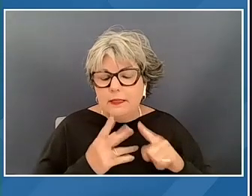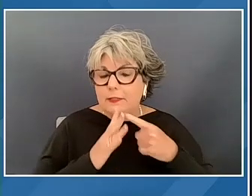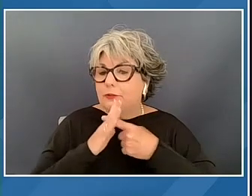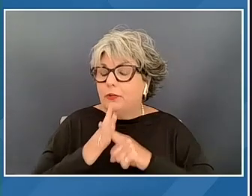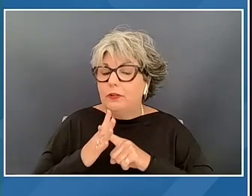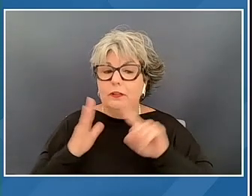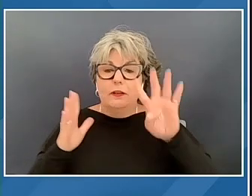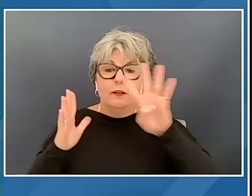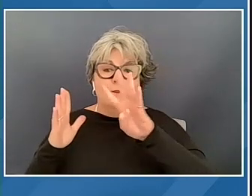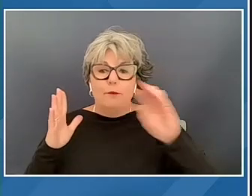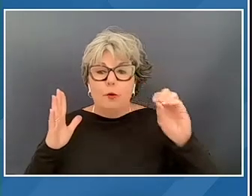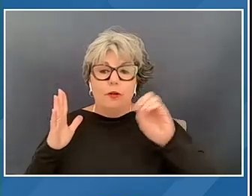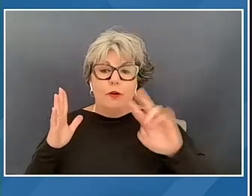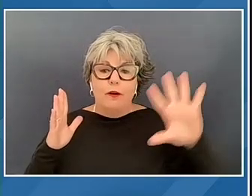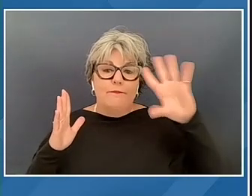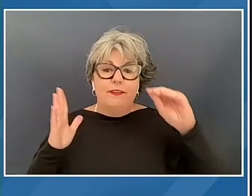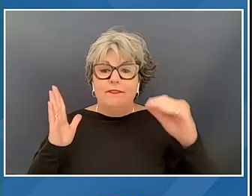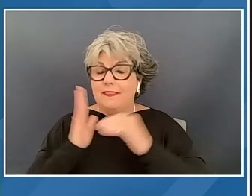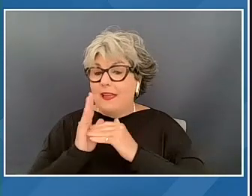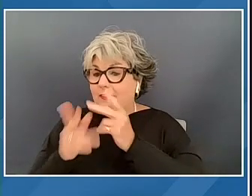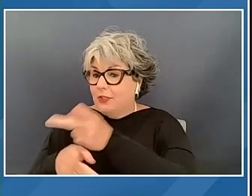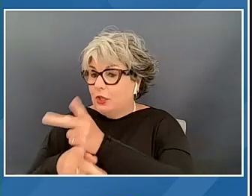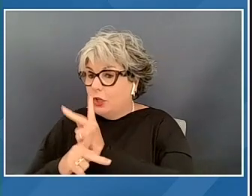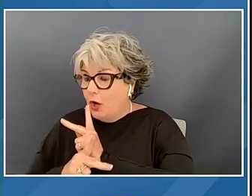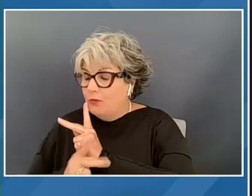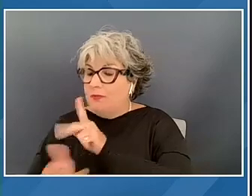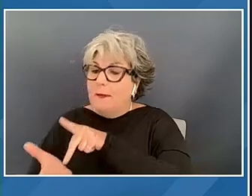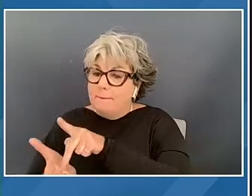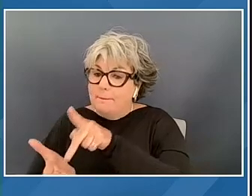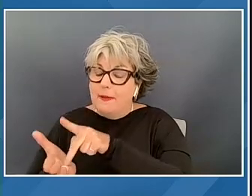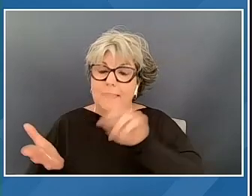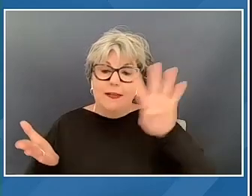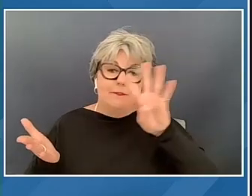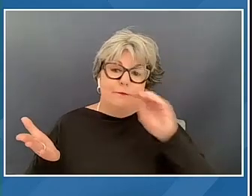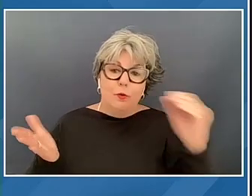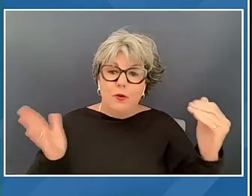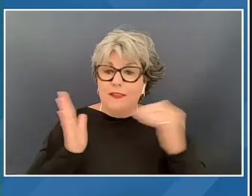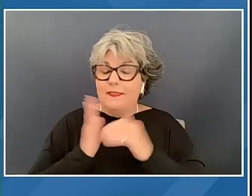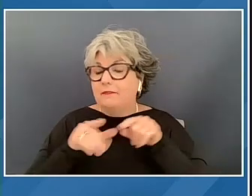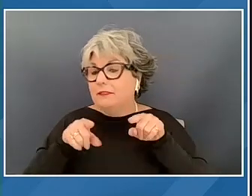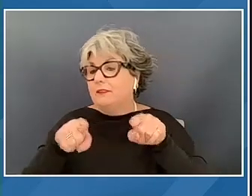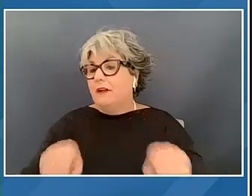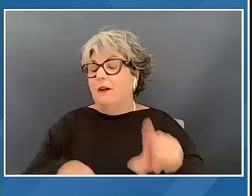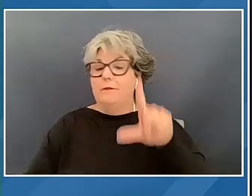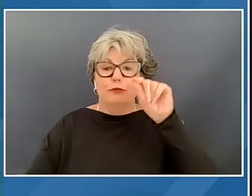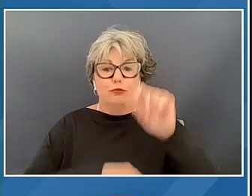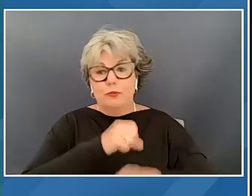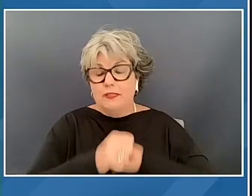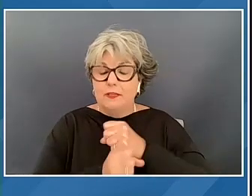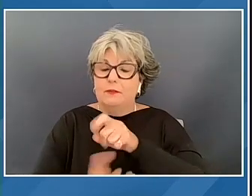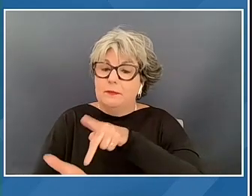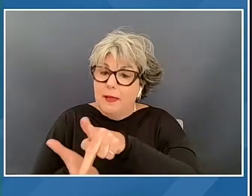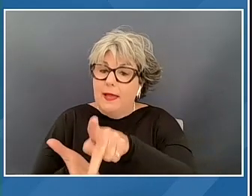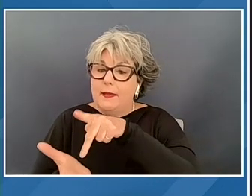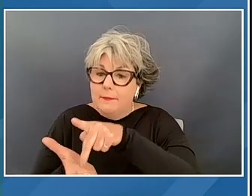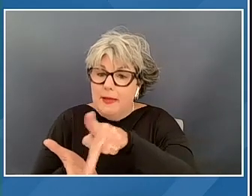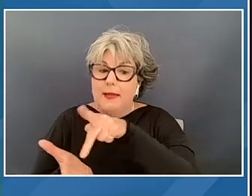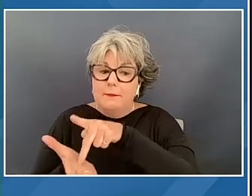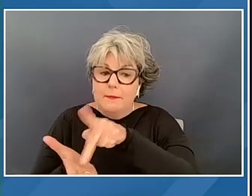$50,000 loan balances, paid $40,000 over the course of 20 years, and seeing that those balances have gone nowhere.